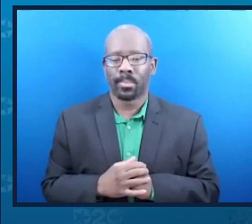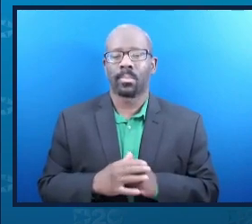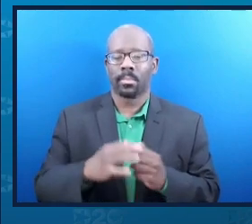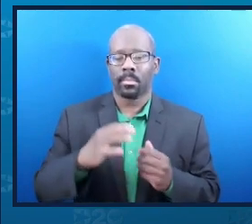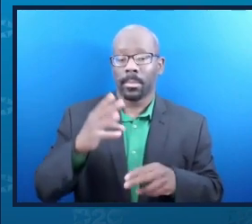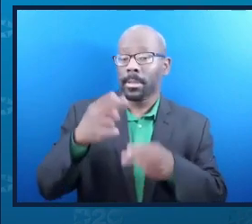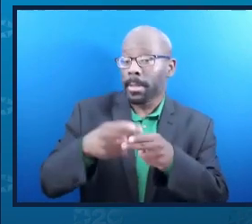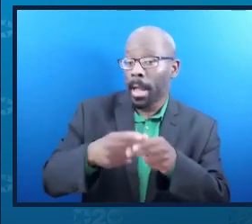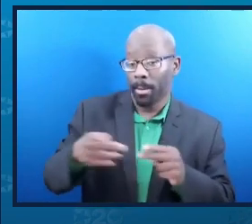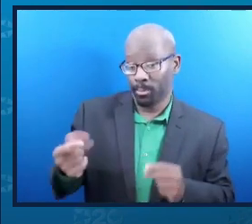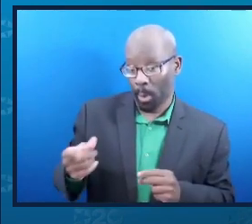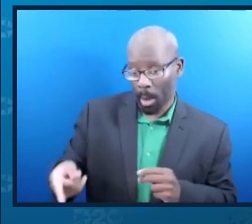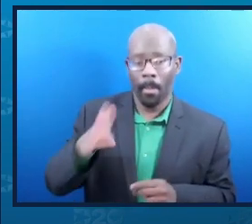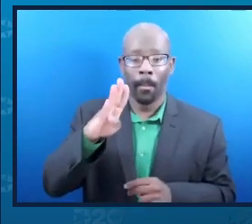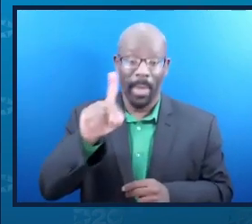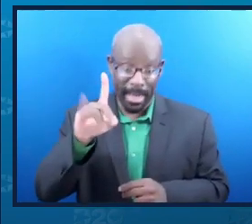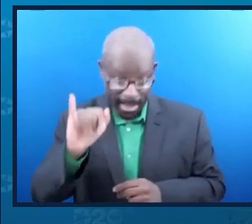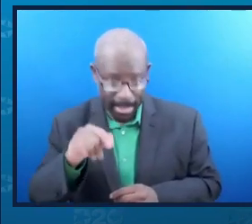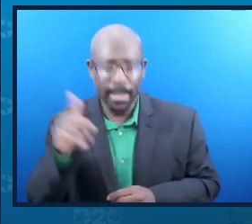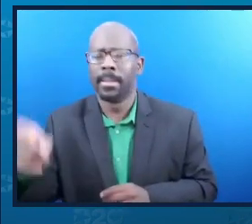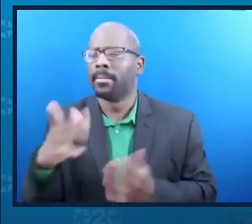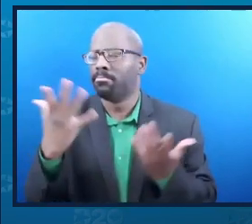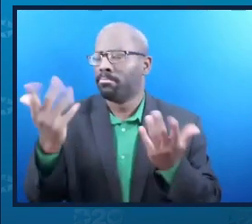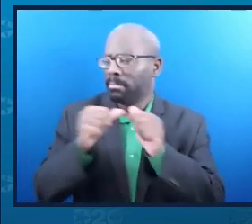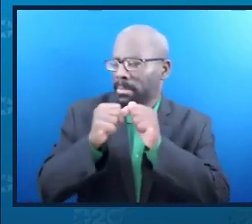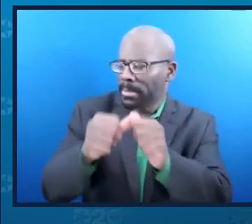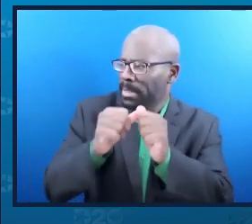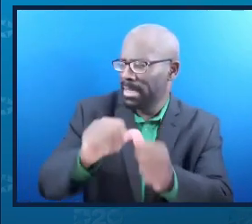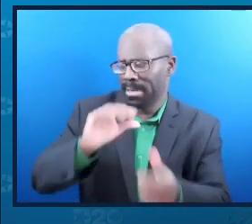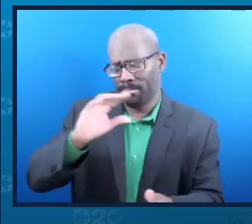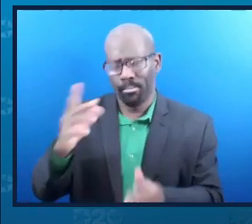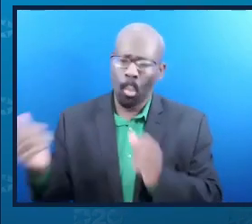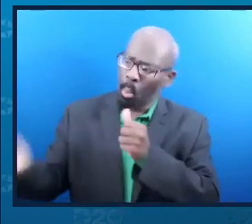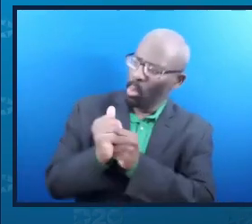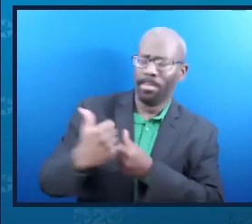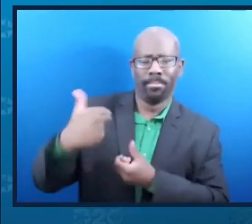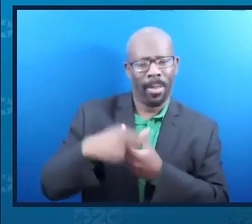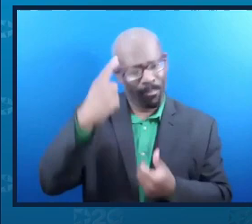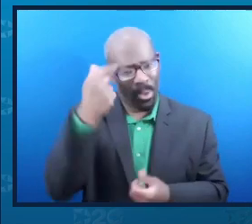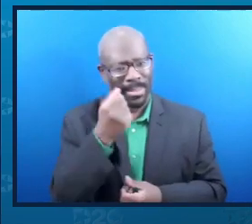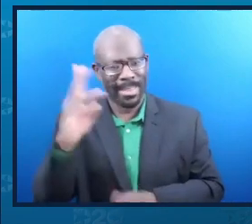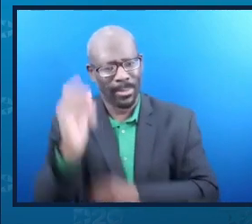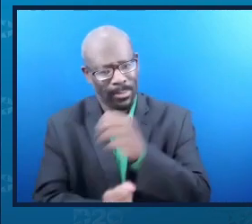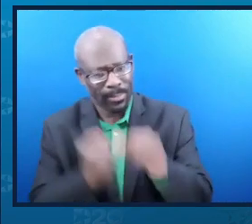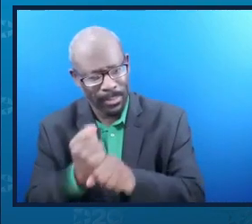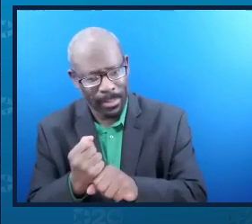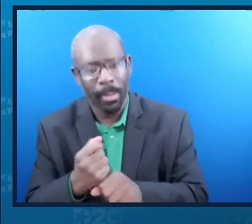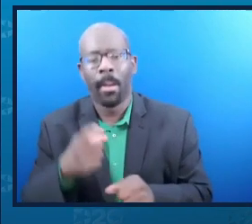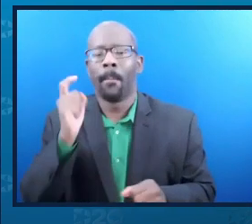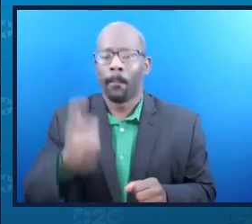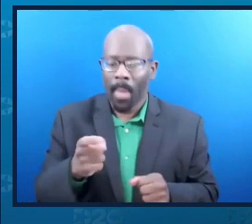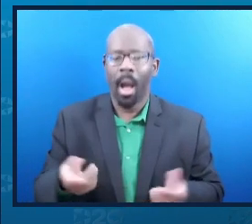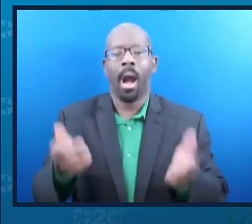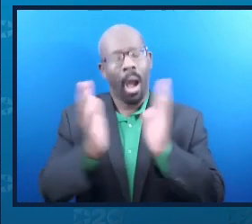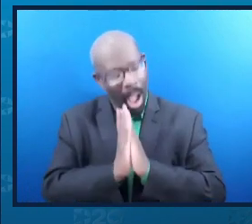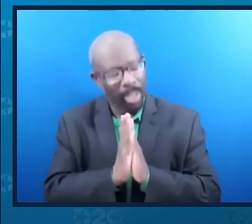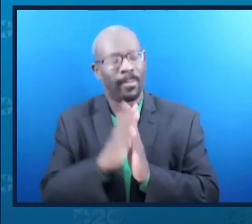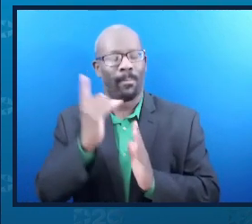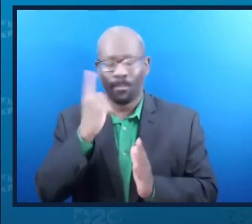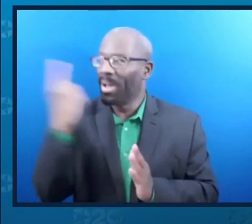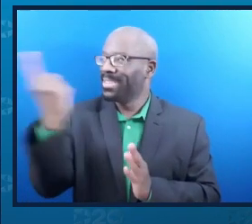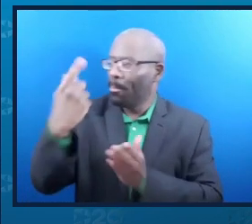NOBODY MAKES IT ON THEIR OWN.